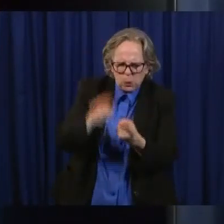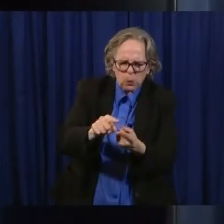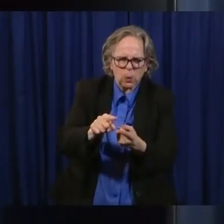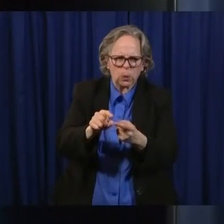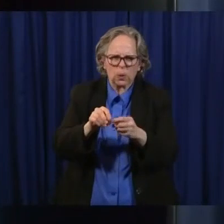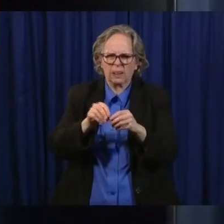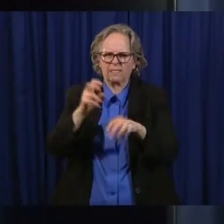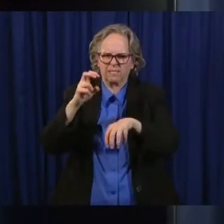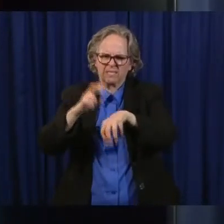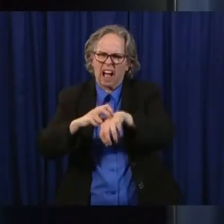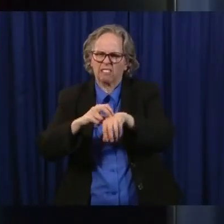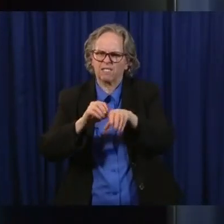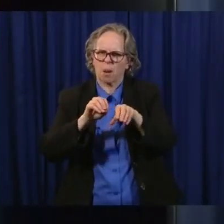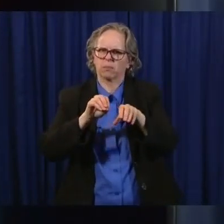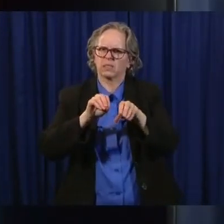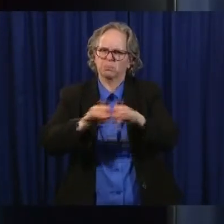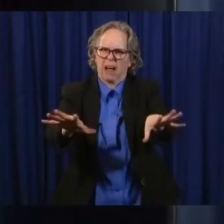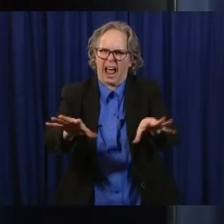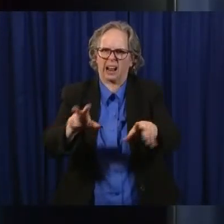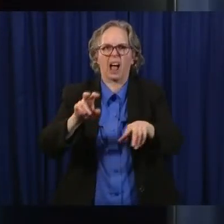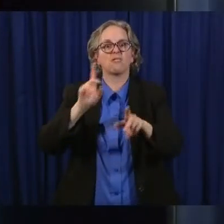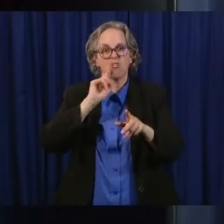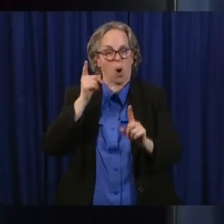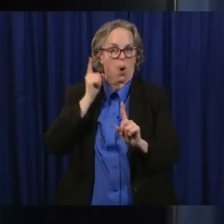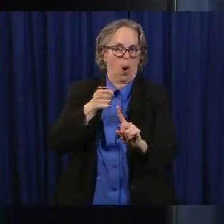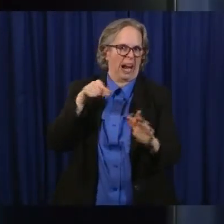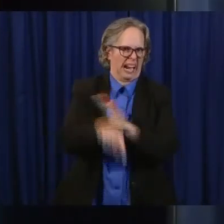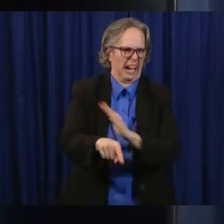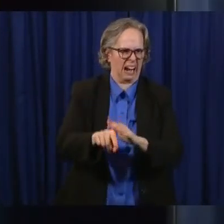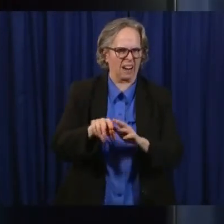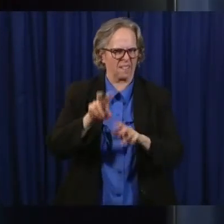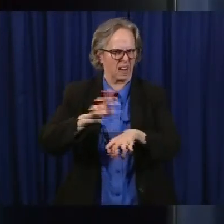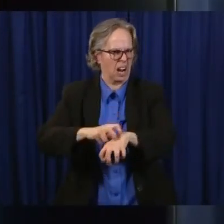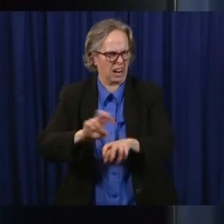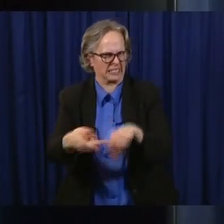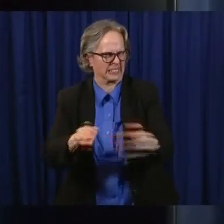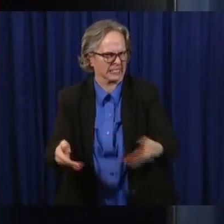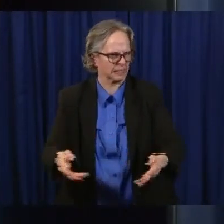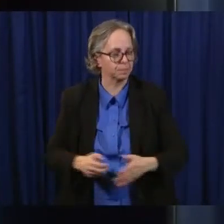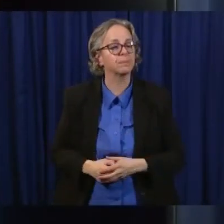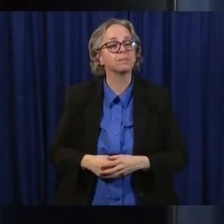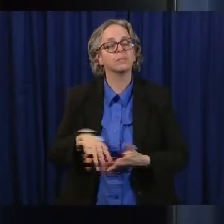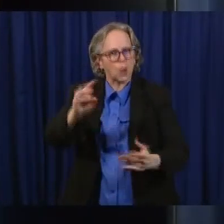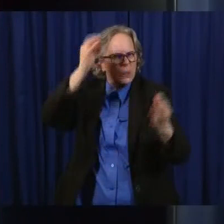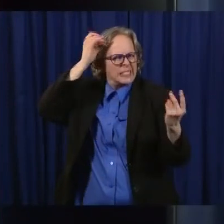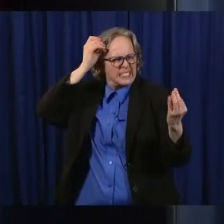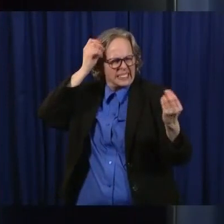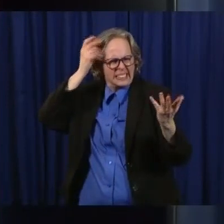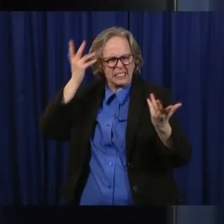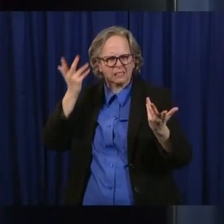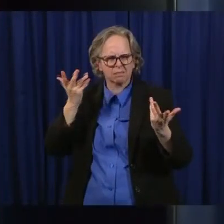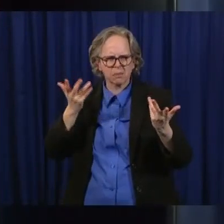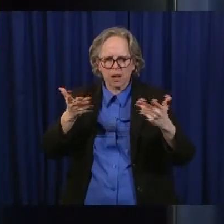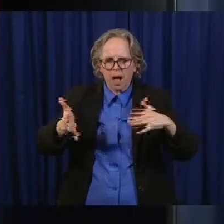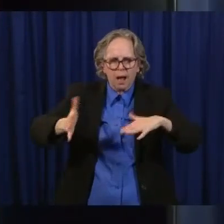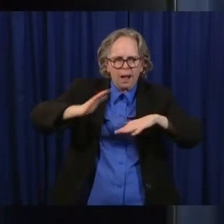CLEAN THE MORE FREQUENTLY OR WHAT WE HAVE TO DO TO MAINTAIN AN APPROPRIATE LOW LEVEL OF